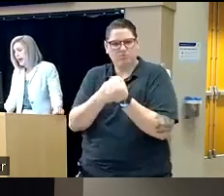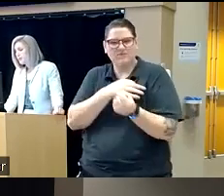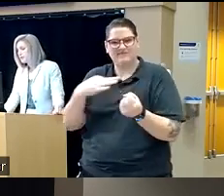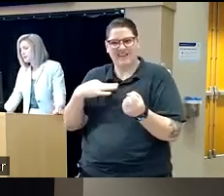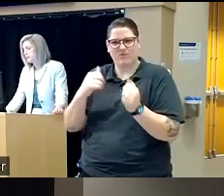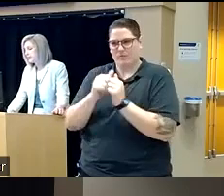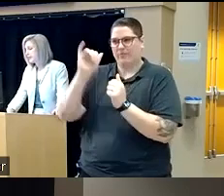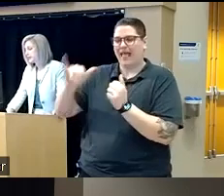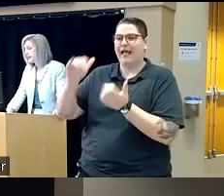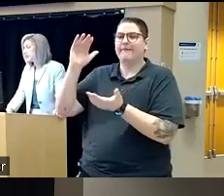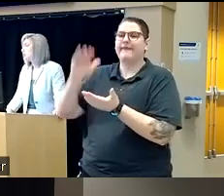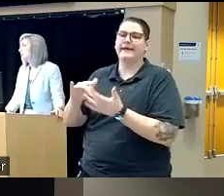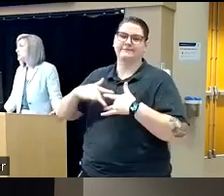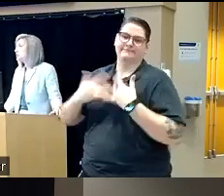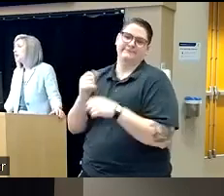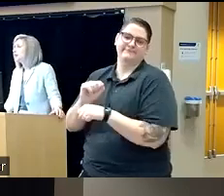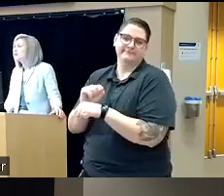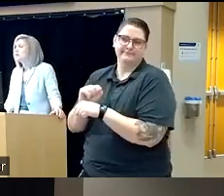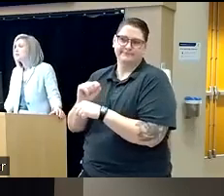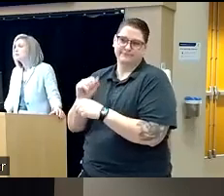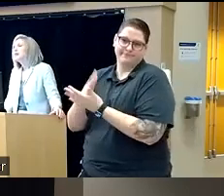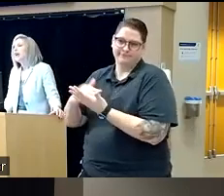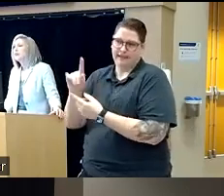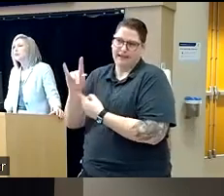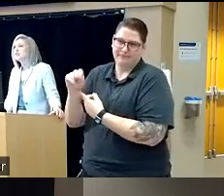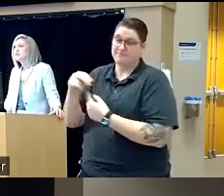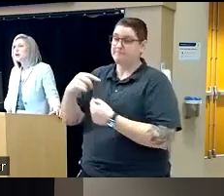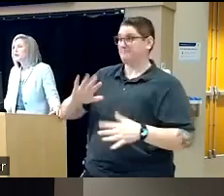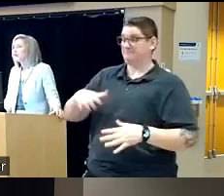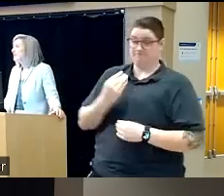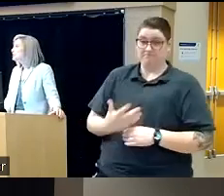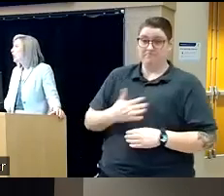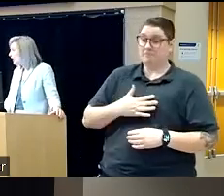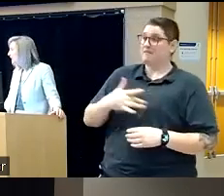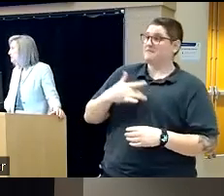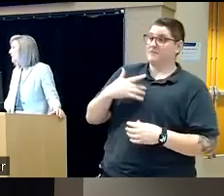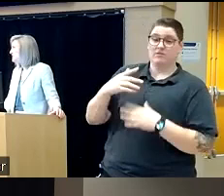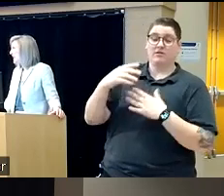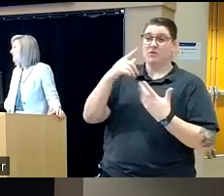I personally believe that leadership has a great influence and we just start with talking to our